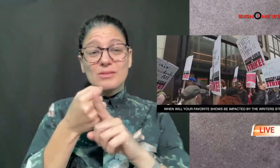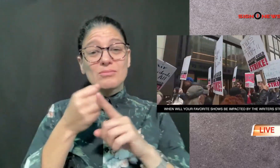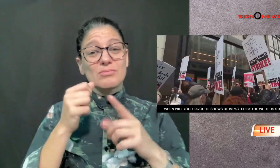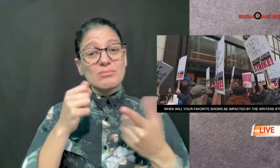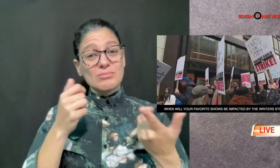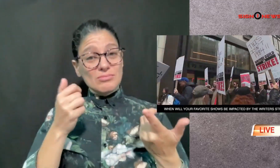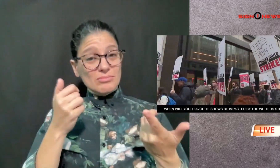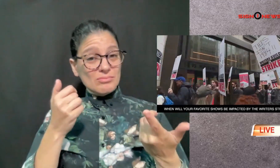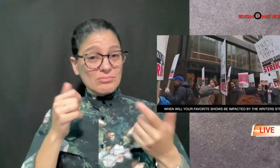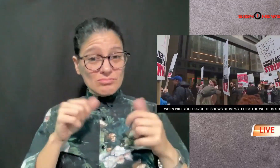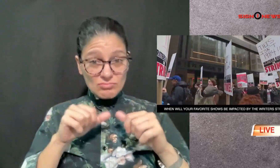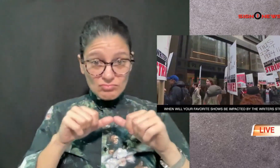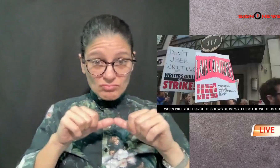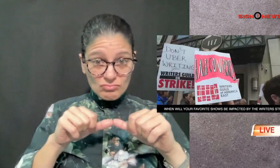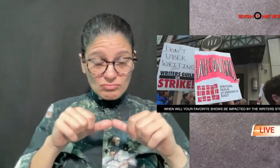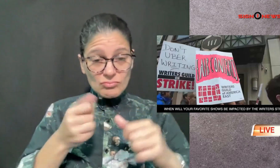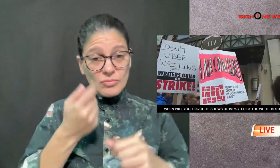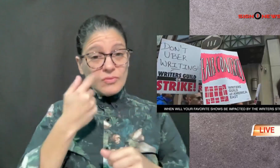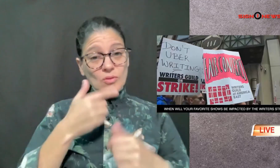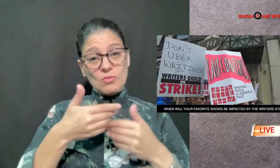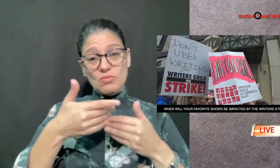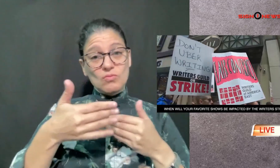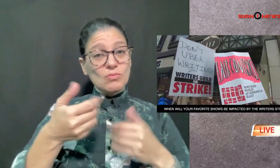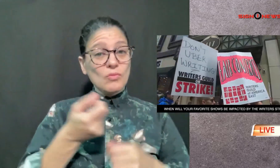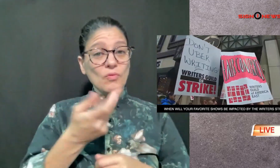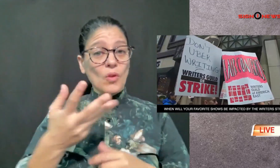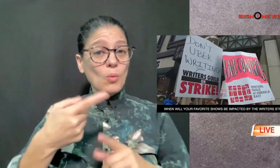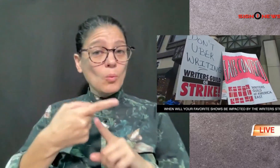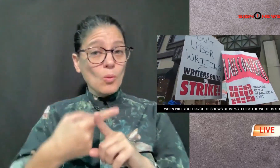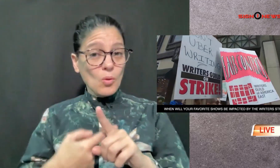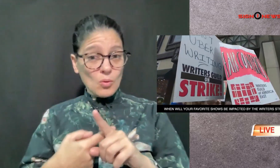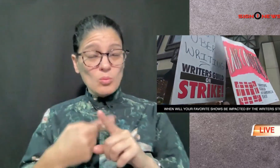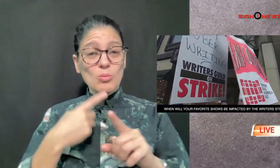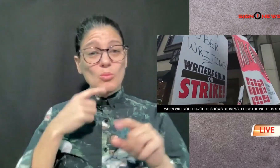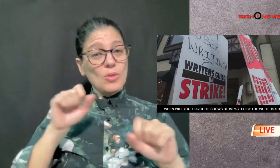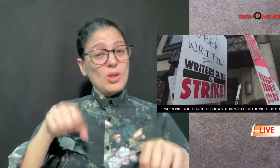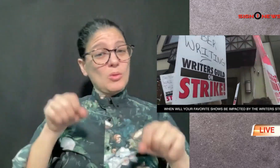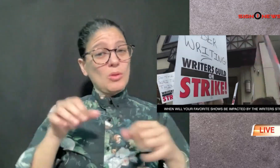industry analysts say if the strike goes on for a couple of months it will delay the start